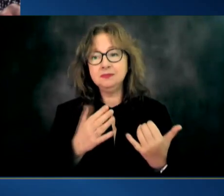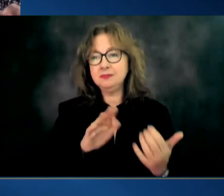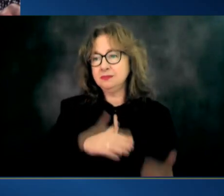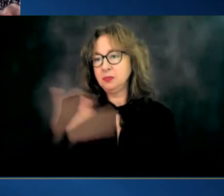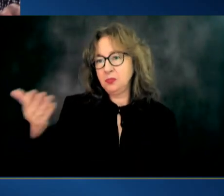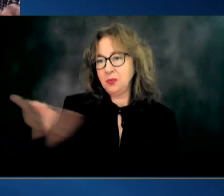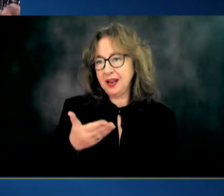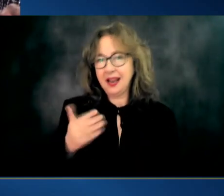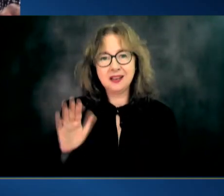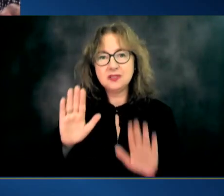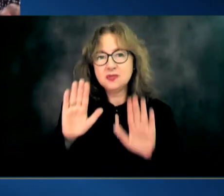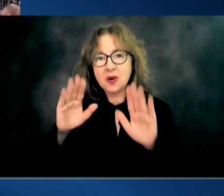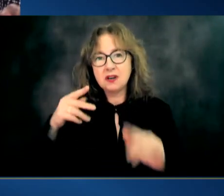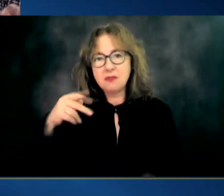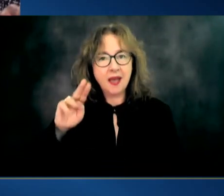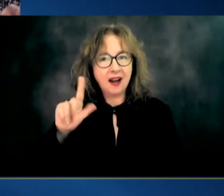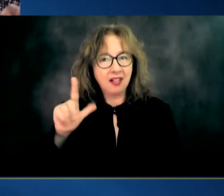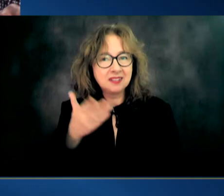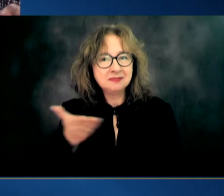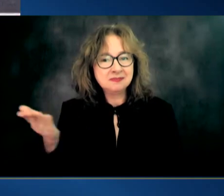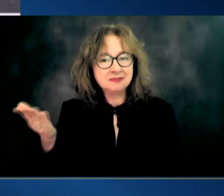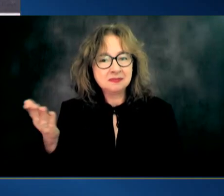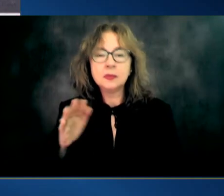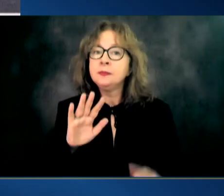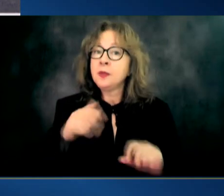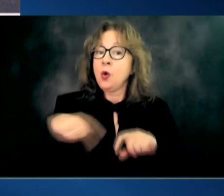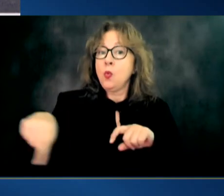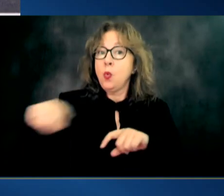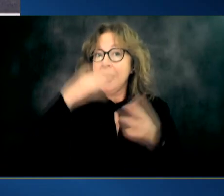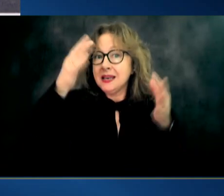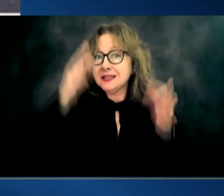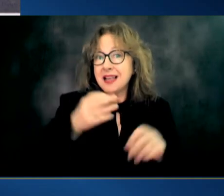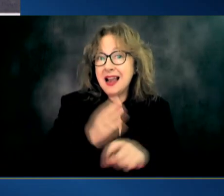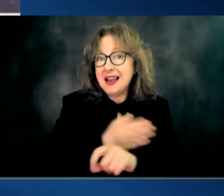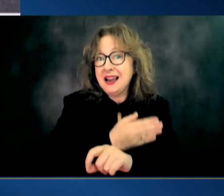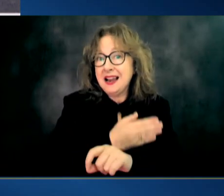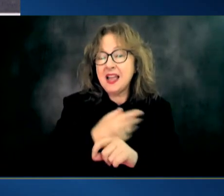panelists. We all decided in advance that we're going to call each other by our first names,